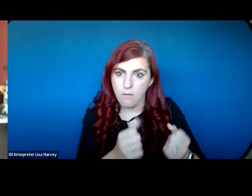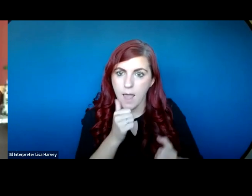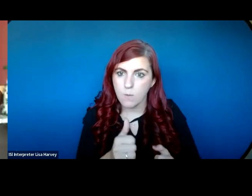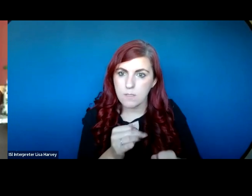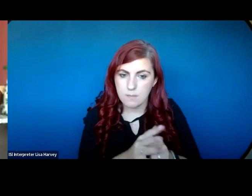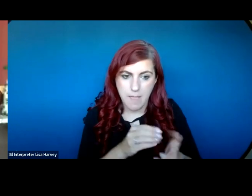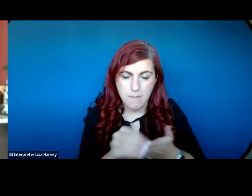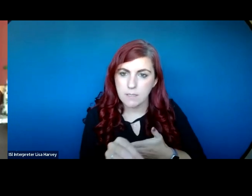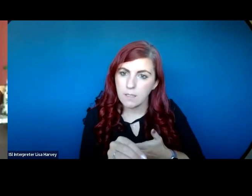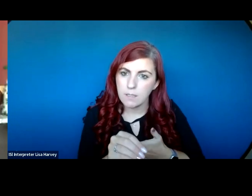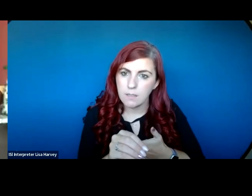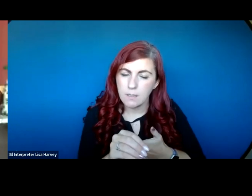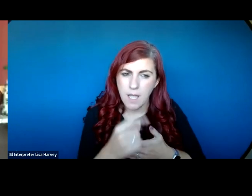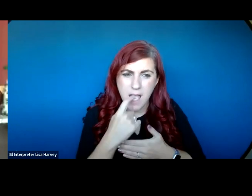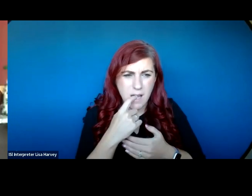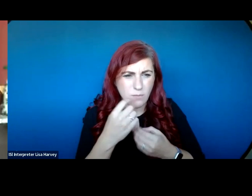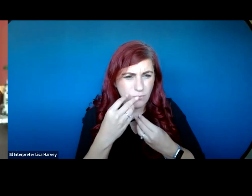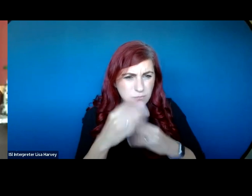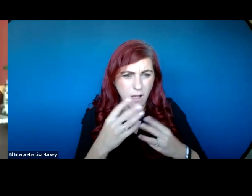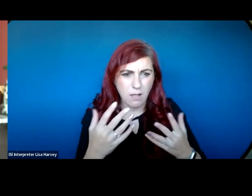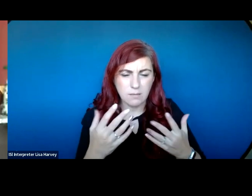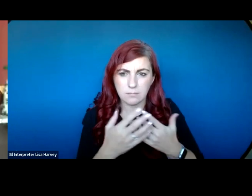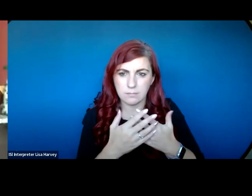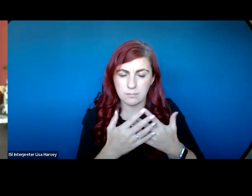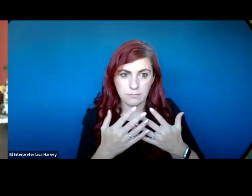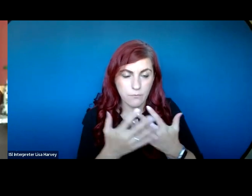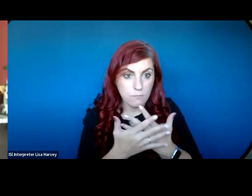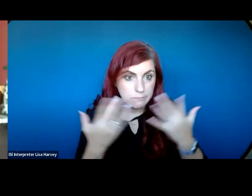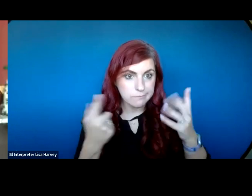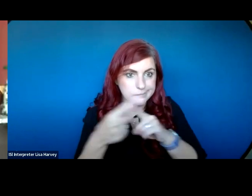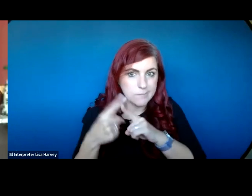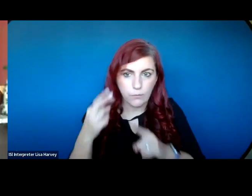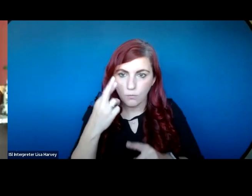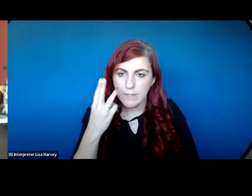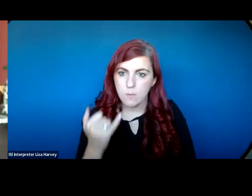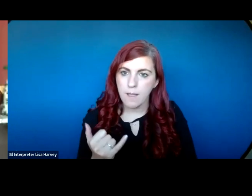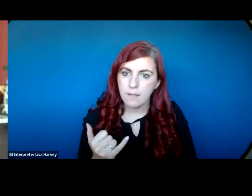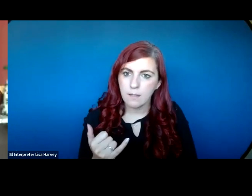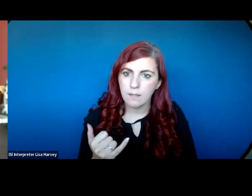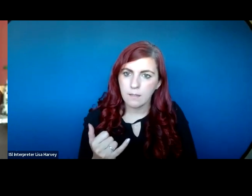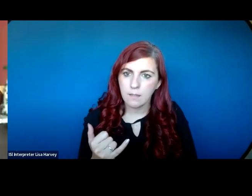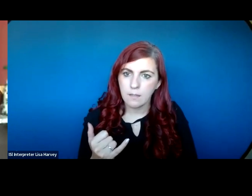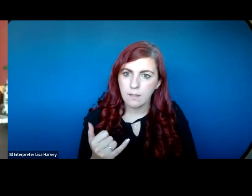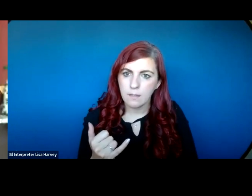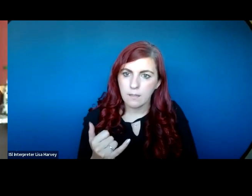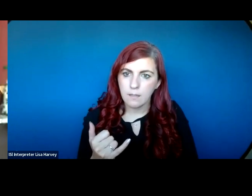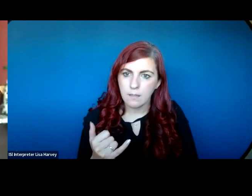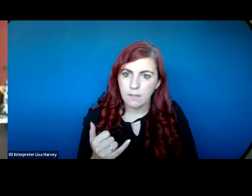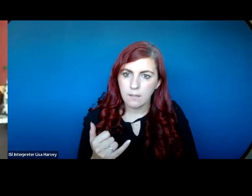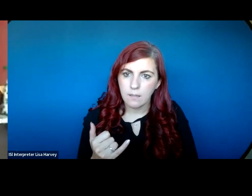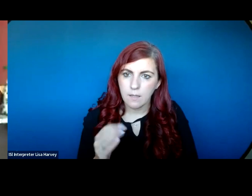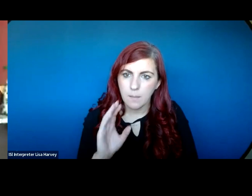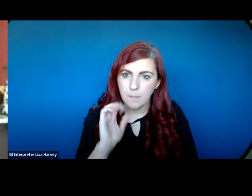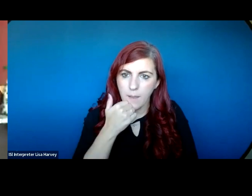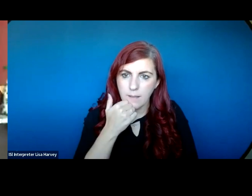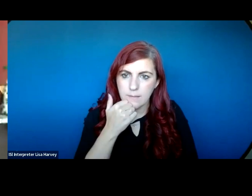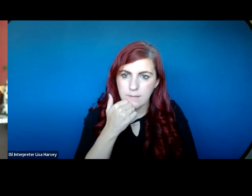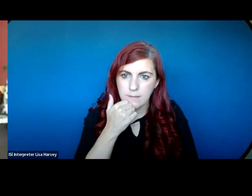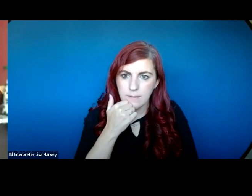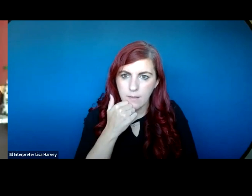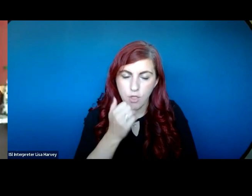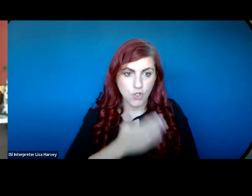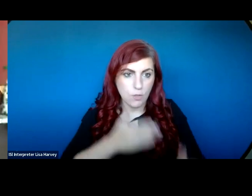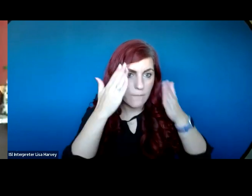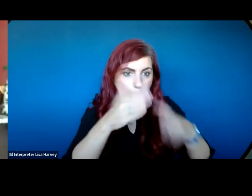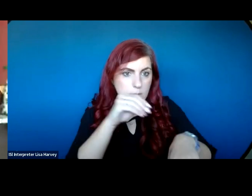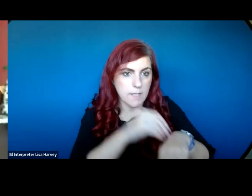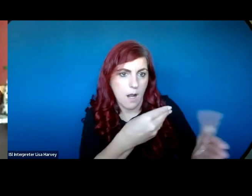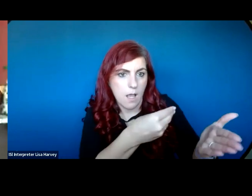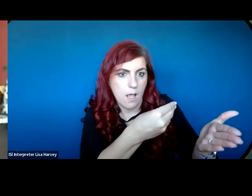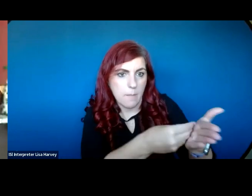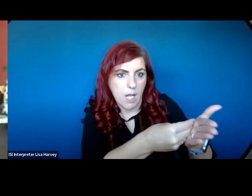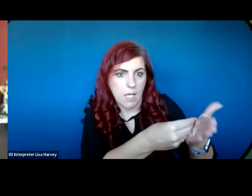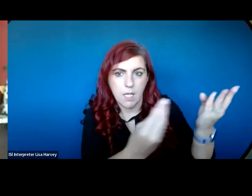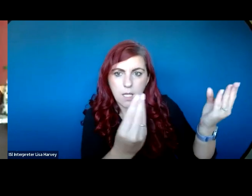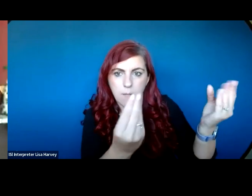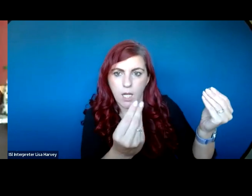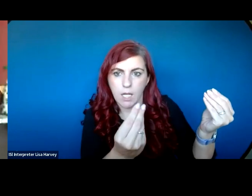And it is wrong on many levels, because they look at it as a money, and a cash exercise.